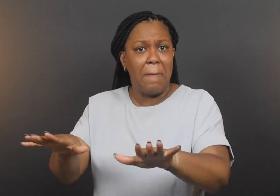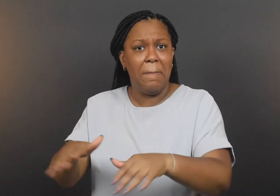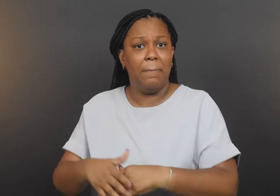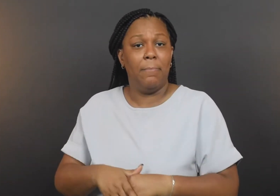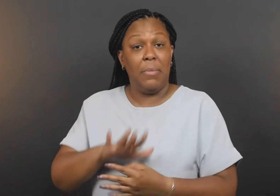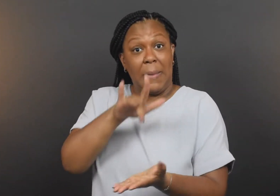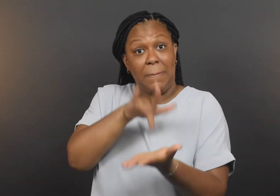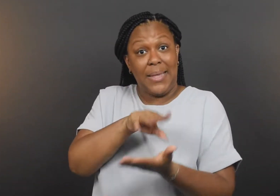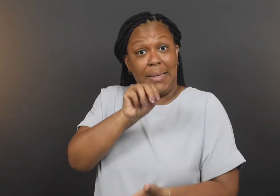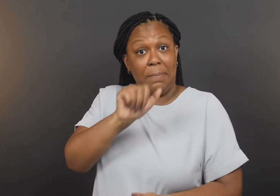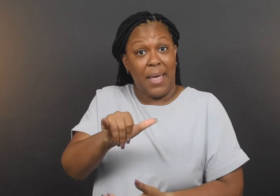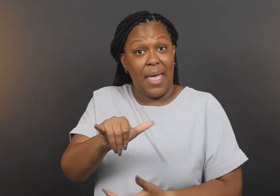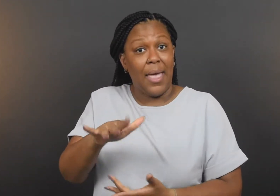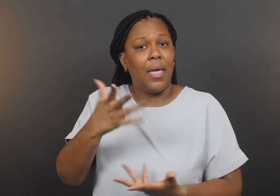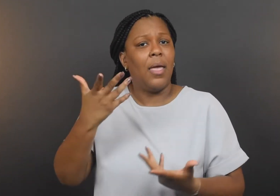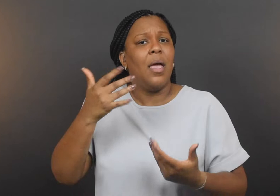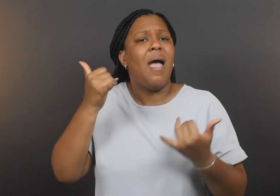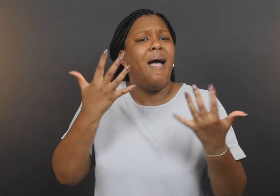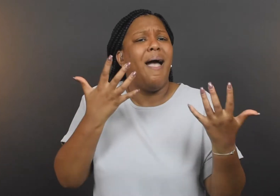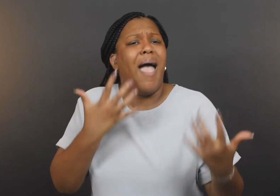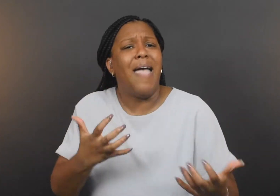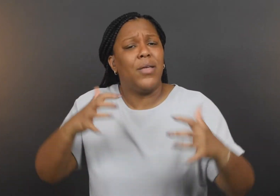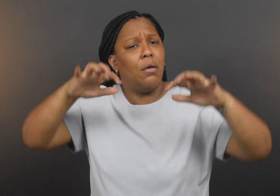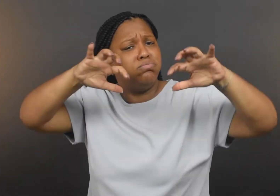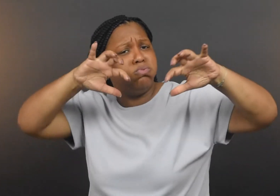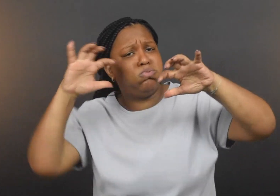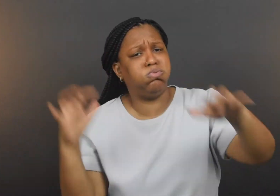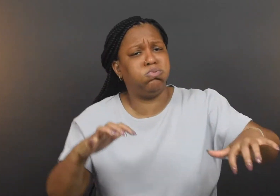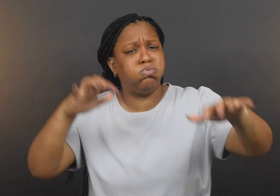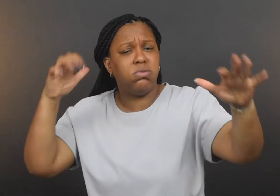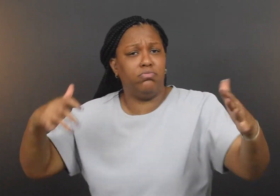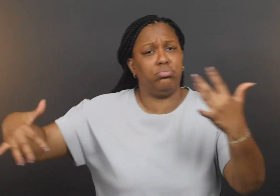In mid-May, a wave of heavy rainstorms rolled through the upper Midwest.